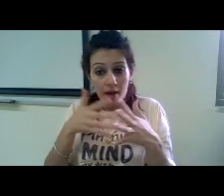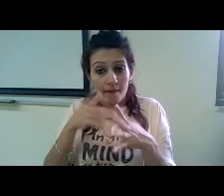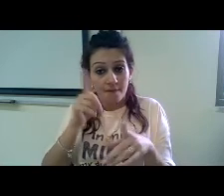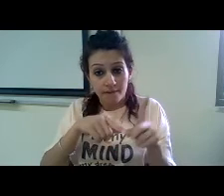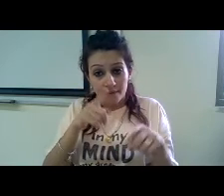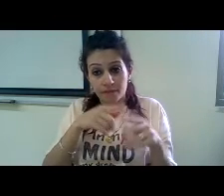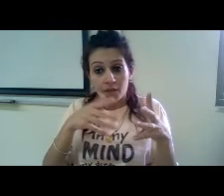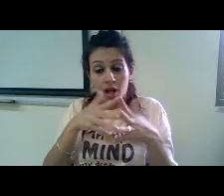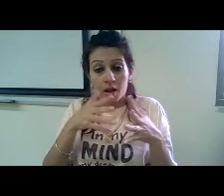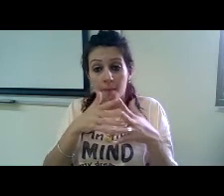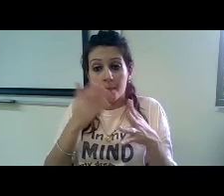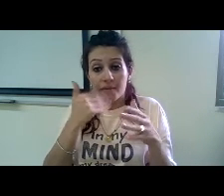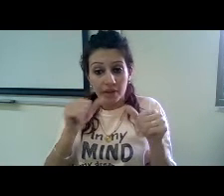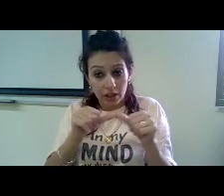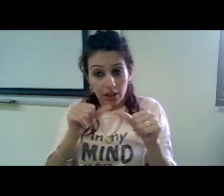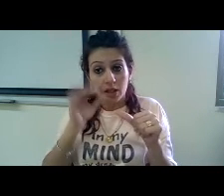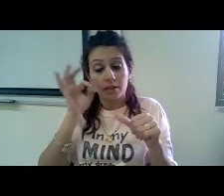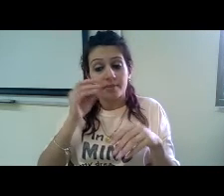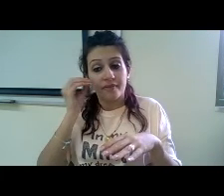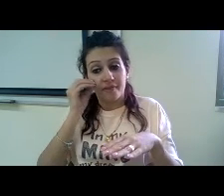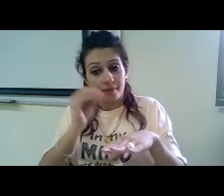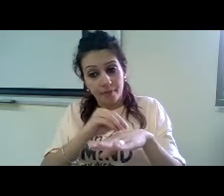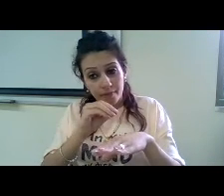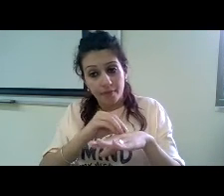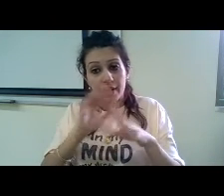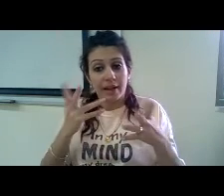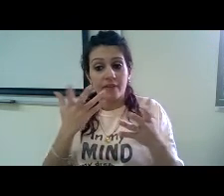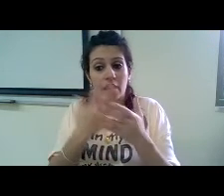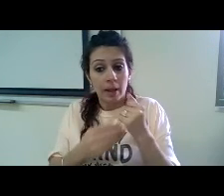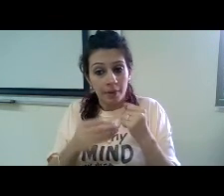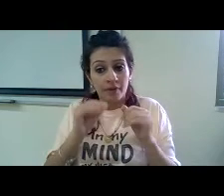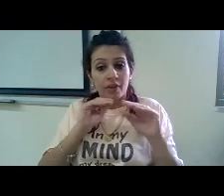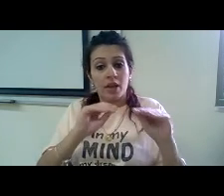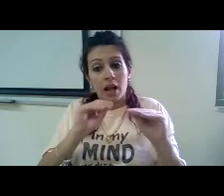Also, this is very important to grant the teacher autonomy,